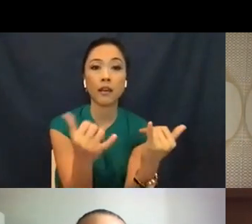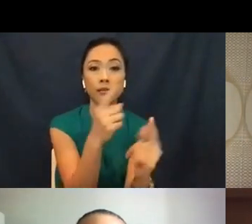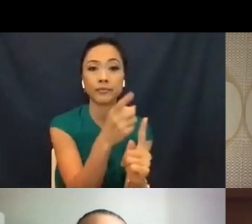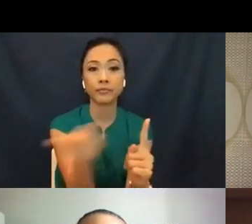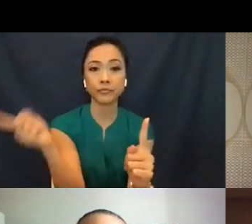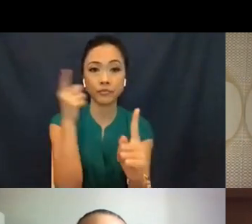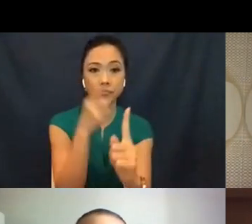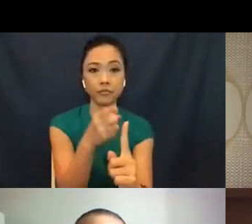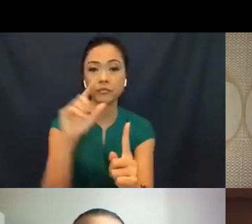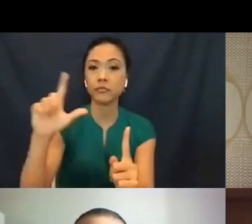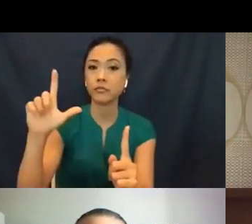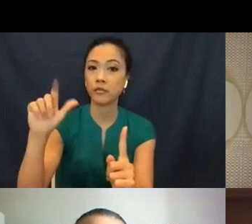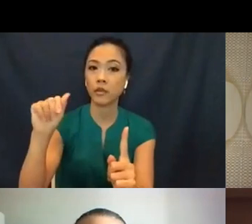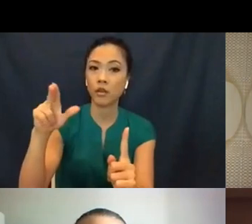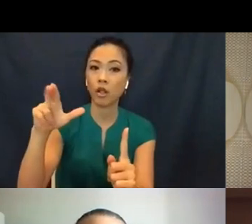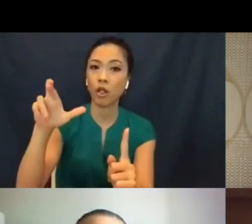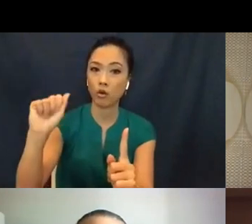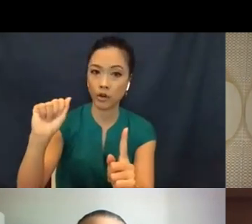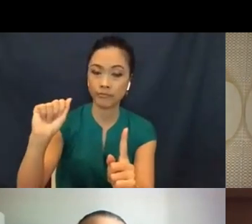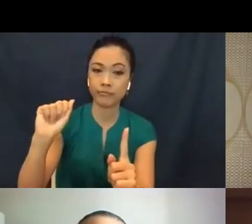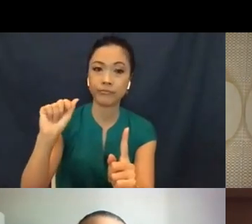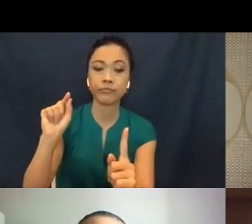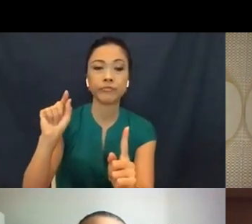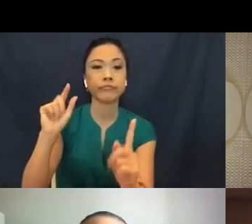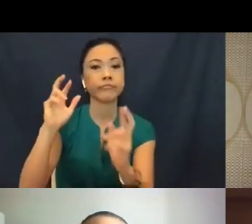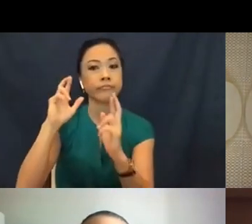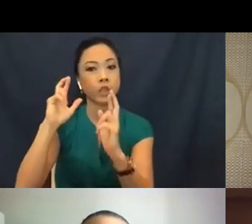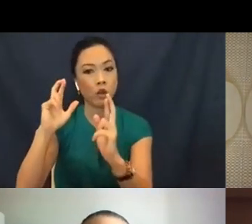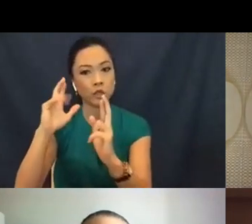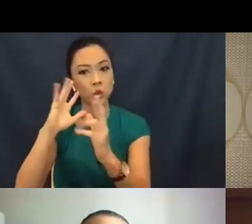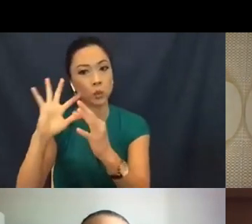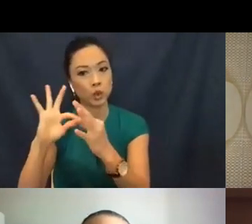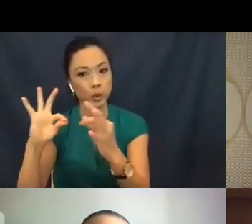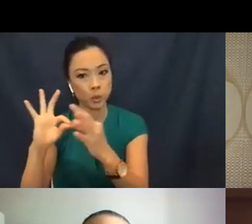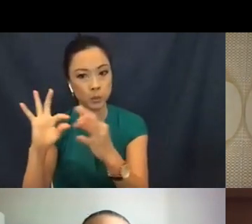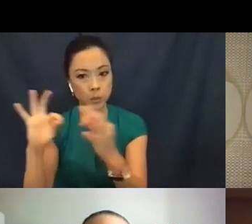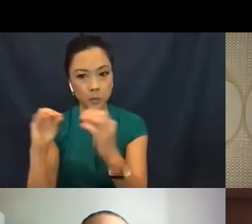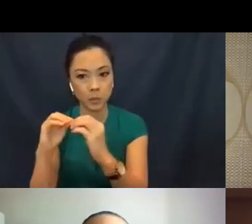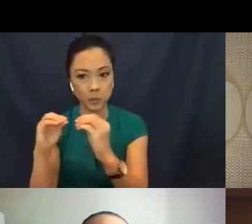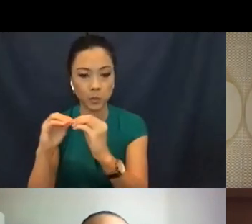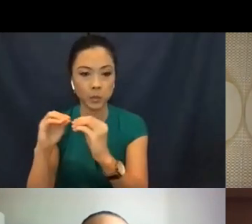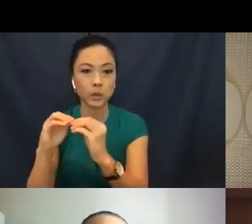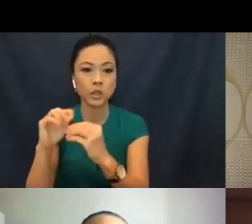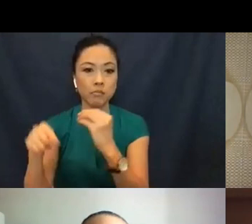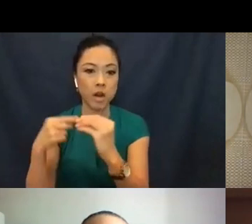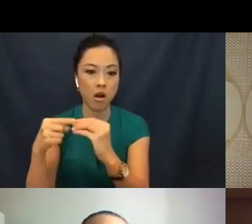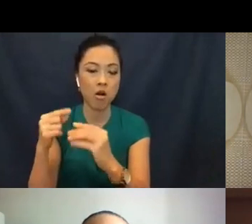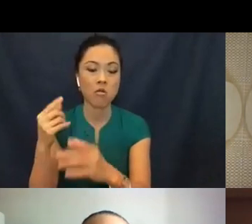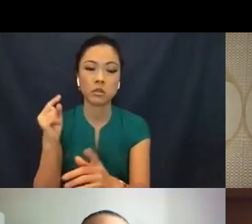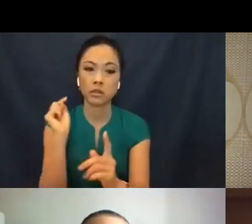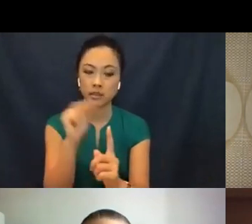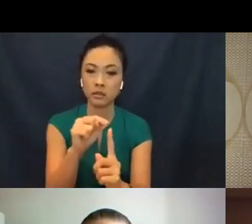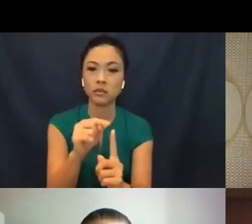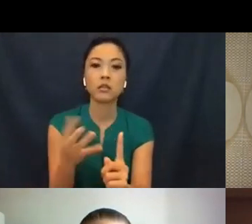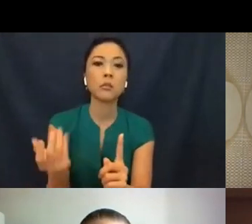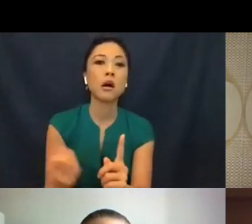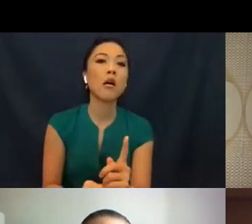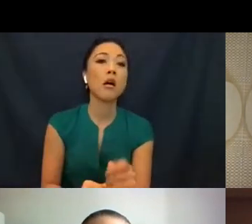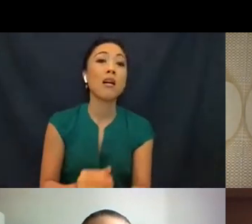is, hopefully will talk more about, we have moved all of our touring for the most part